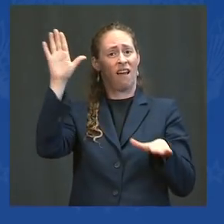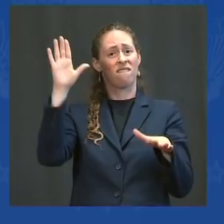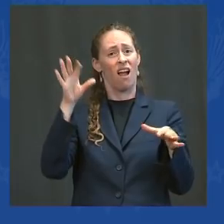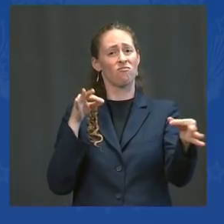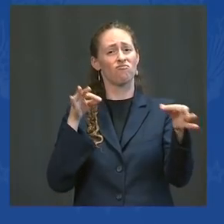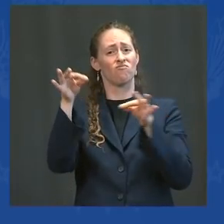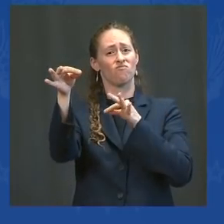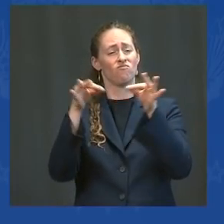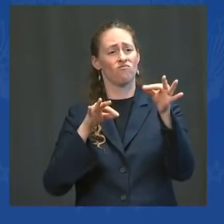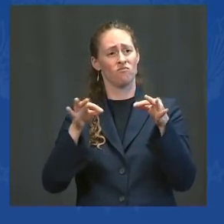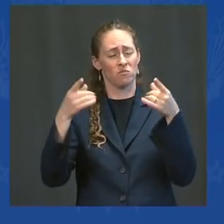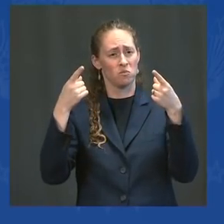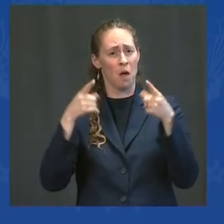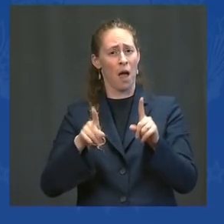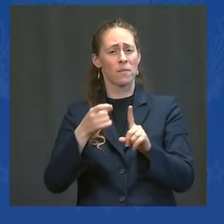the threats, the violence, the savageness.